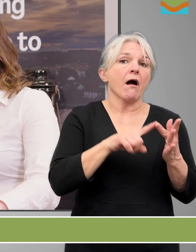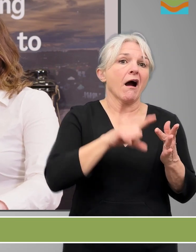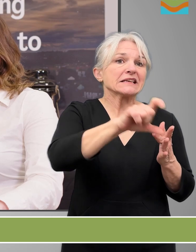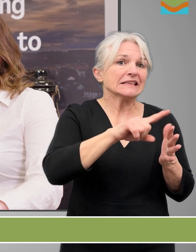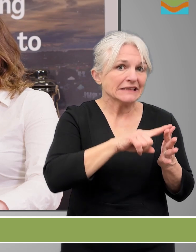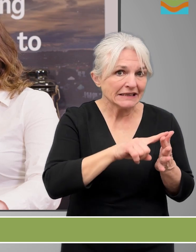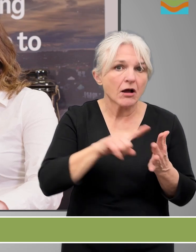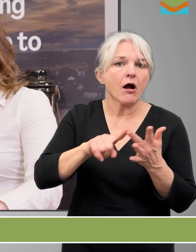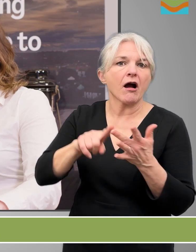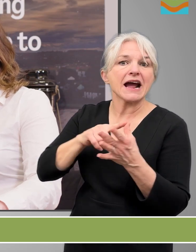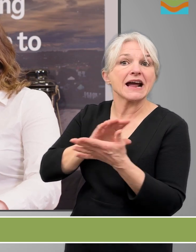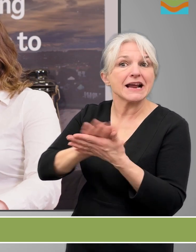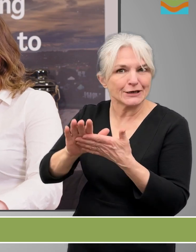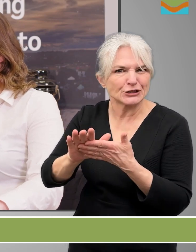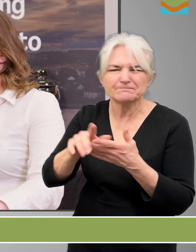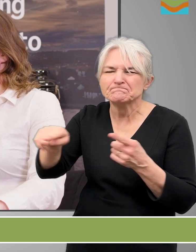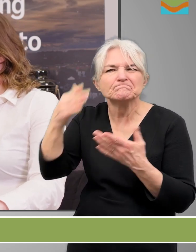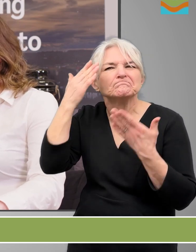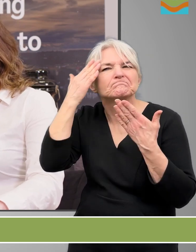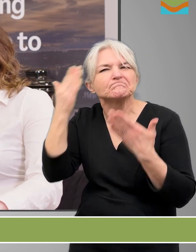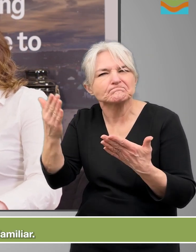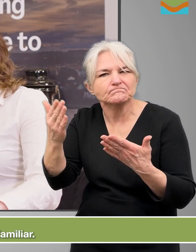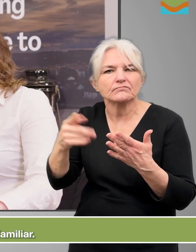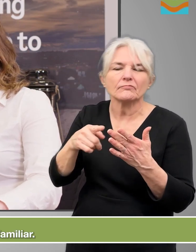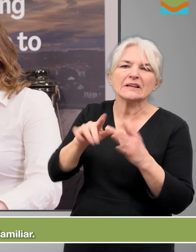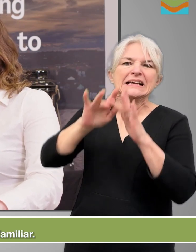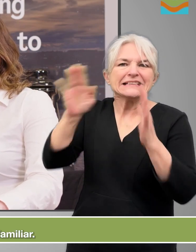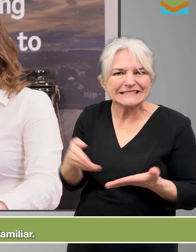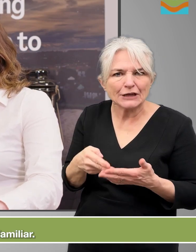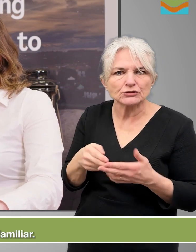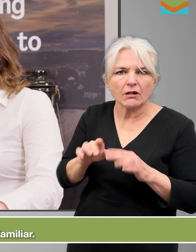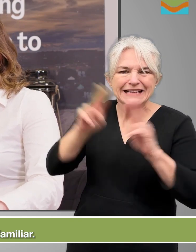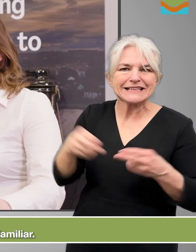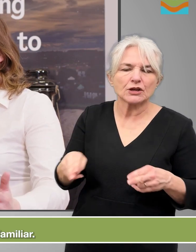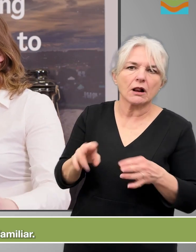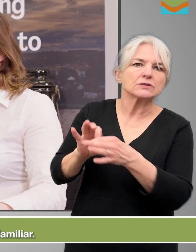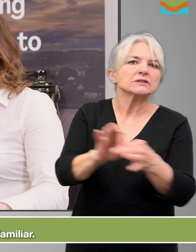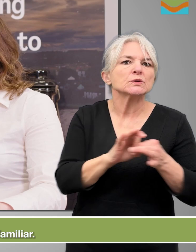with ICE and also with IAH, people are probably less familiar.